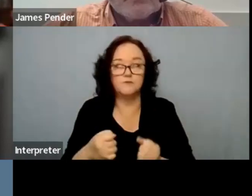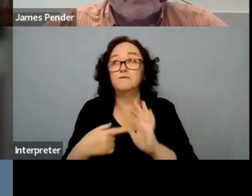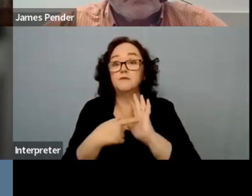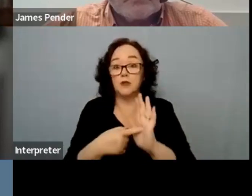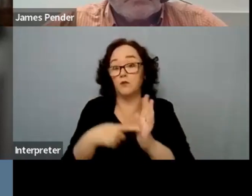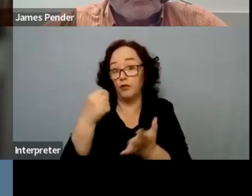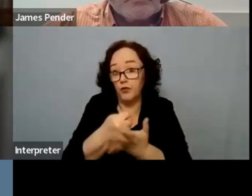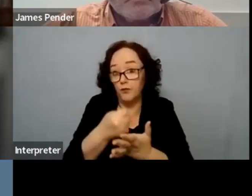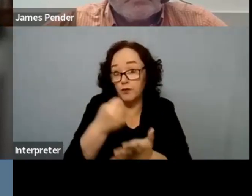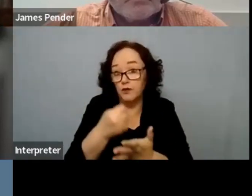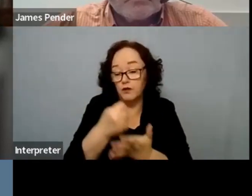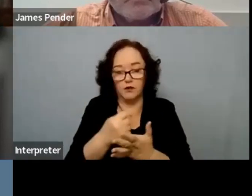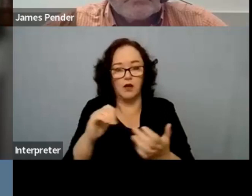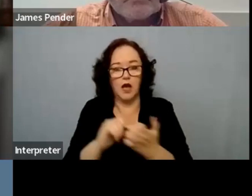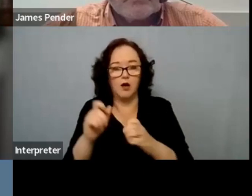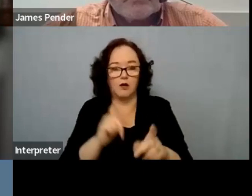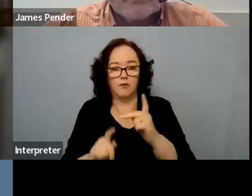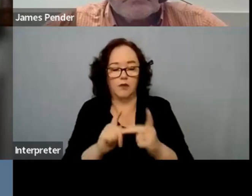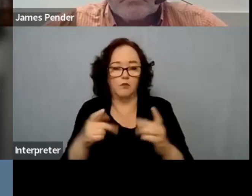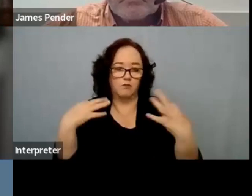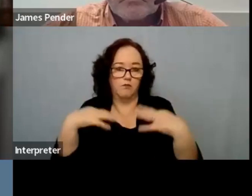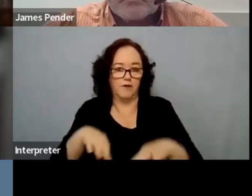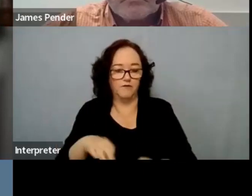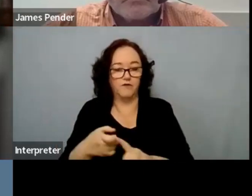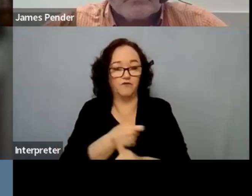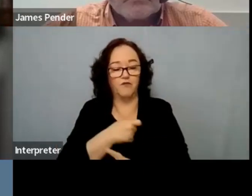how do people benefit from psychotherapy? Well, they have